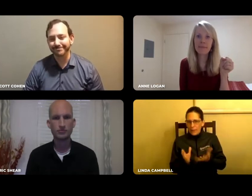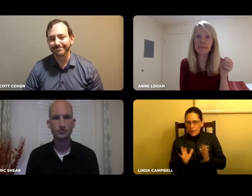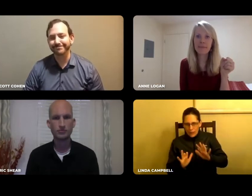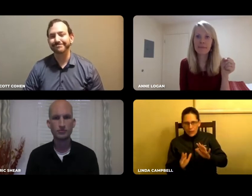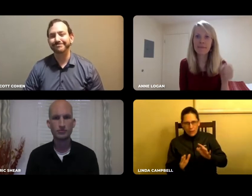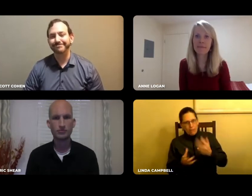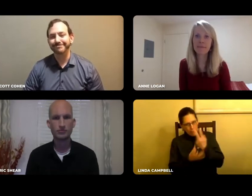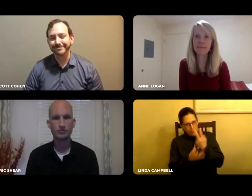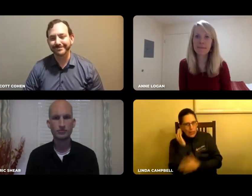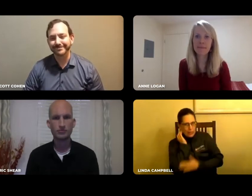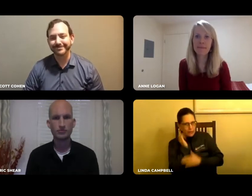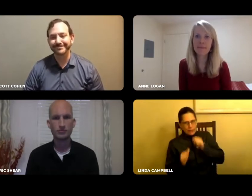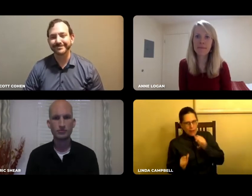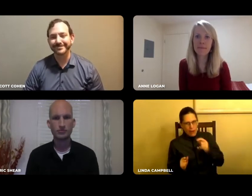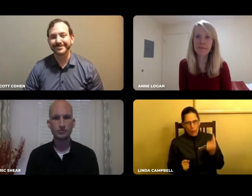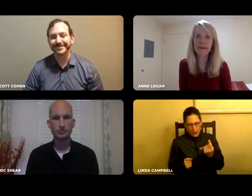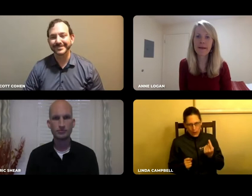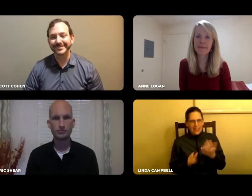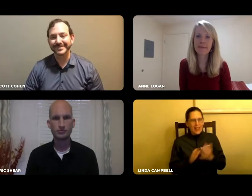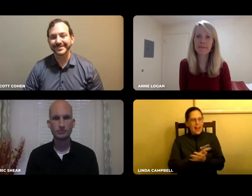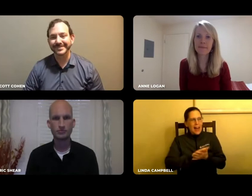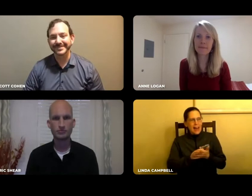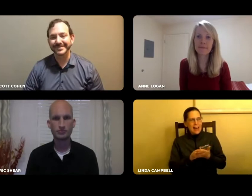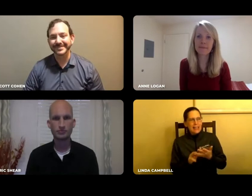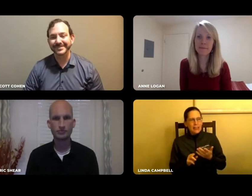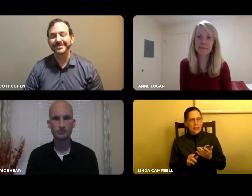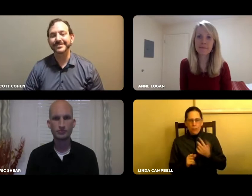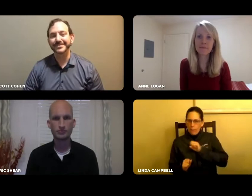That's both countries I'm speaking of [Laugh] not just one.